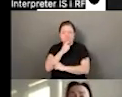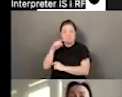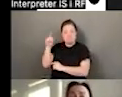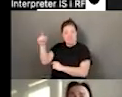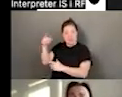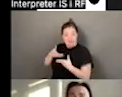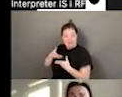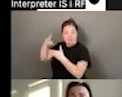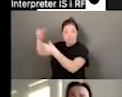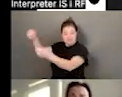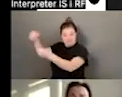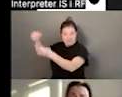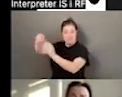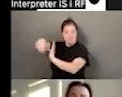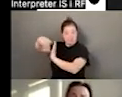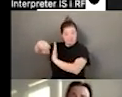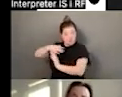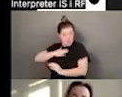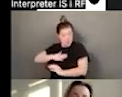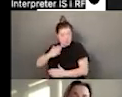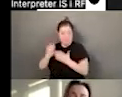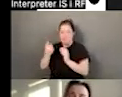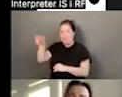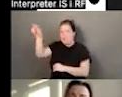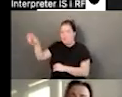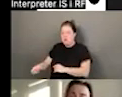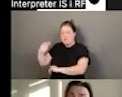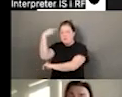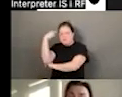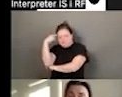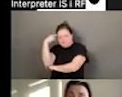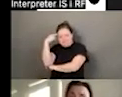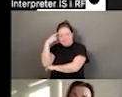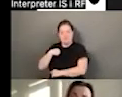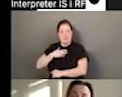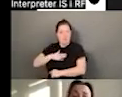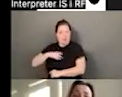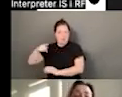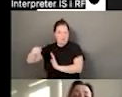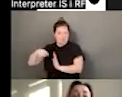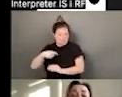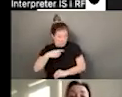of course also the case that somebody comes to us with an idea and say we already want to do this project, would you like to join us?